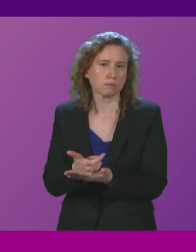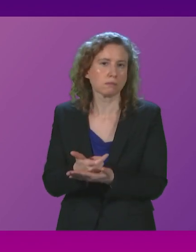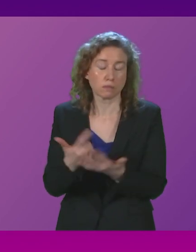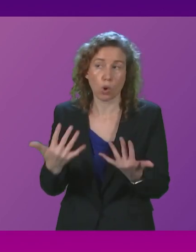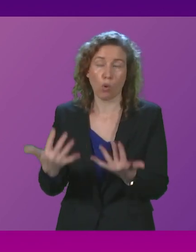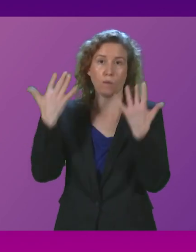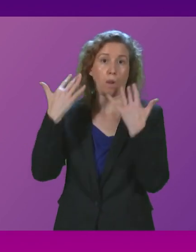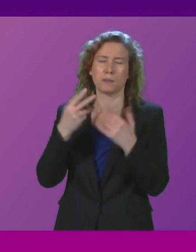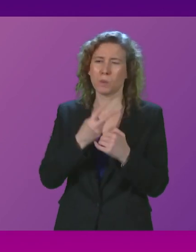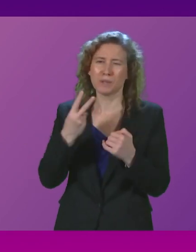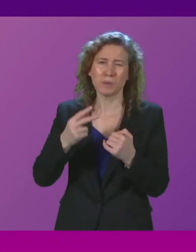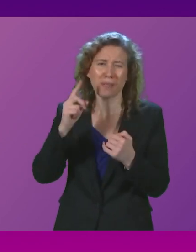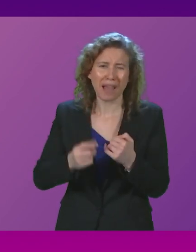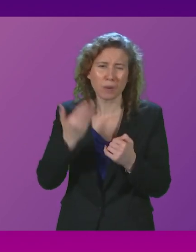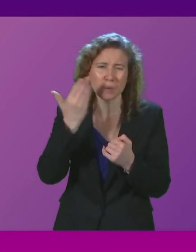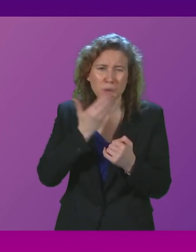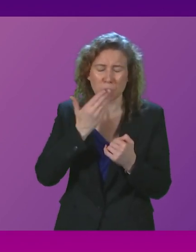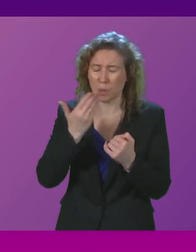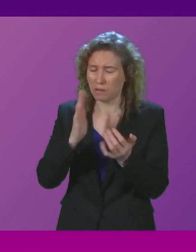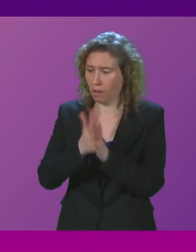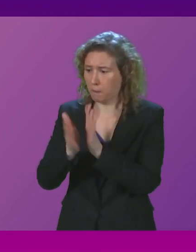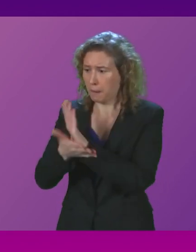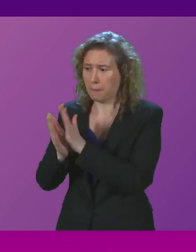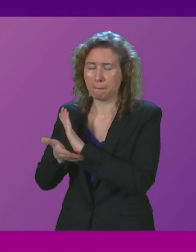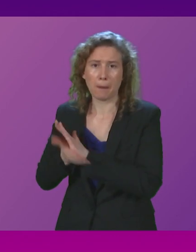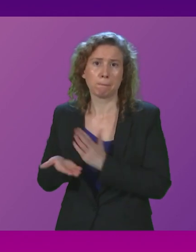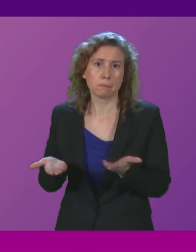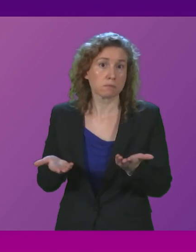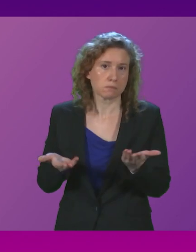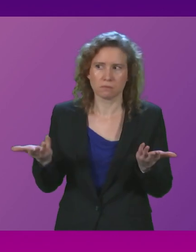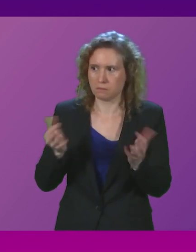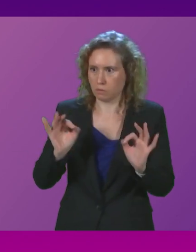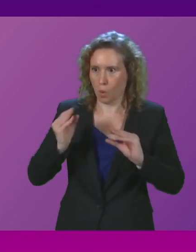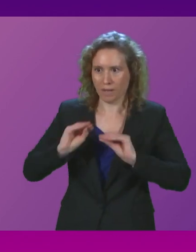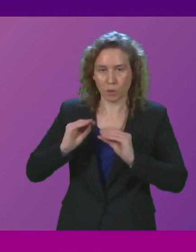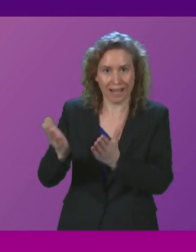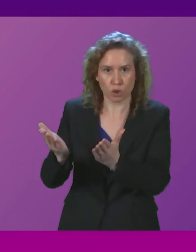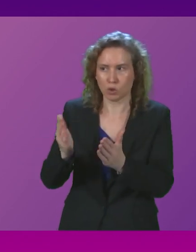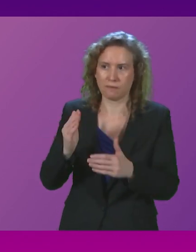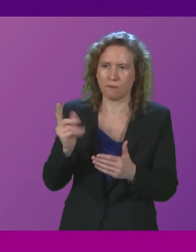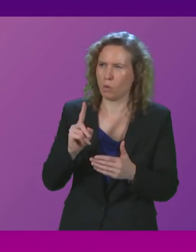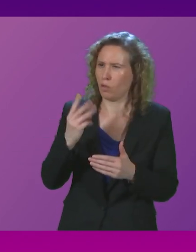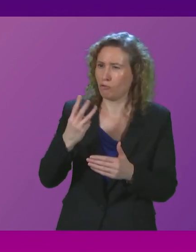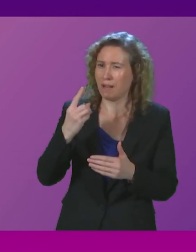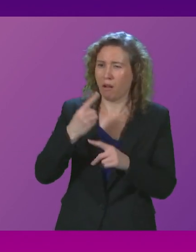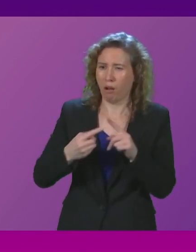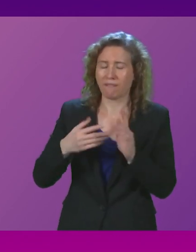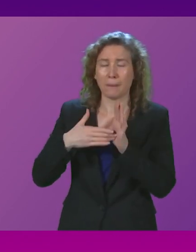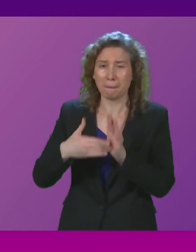It is estimated that 22,000 schools have been damaged, disrupting the education of an estimated 3.5 million children.